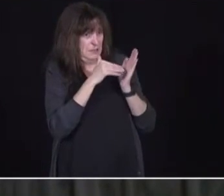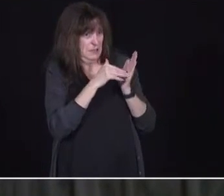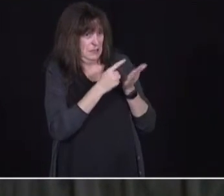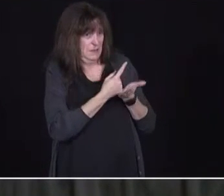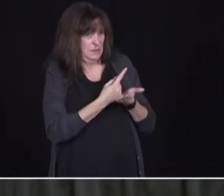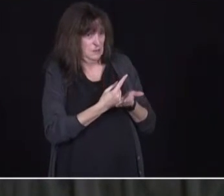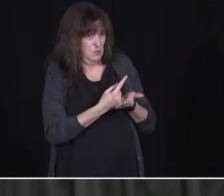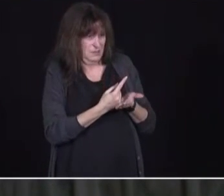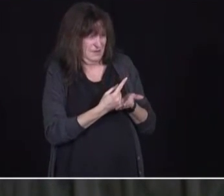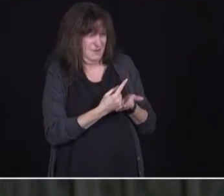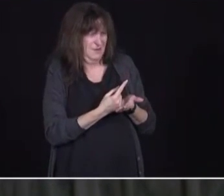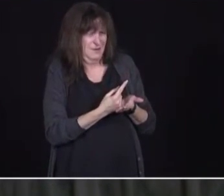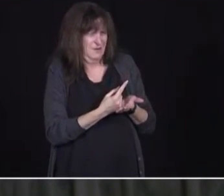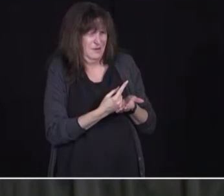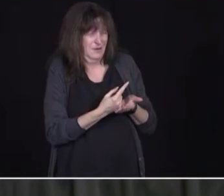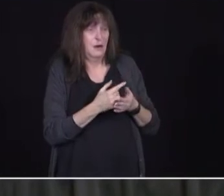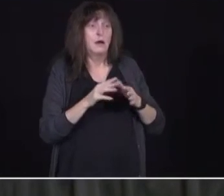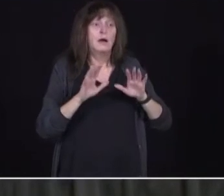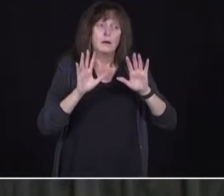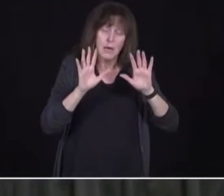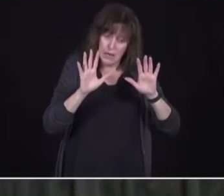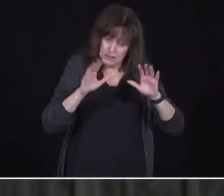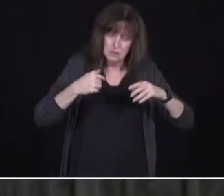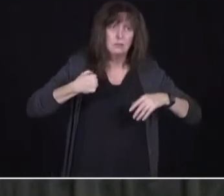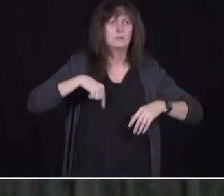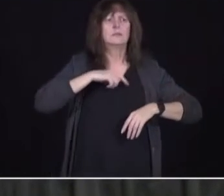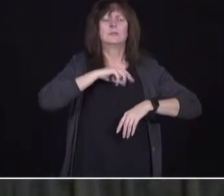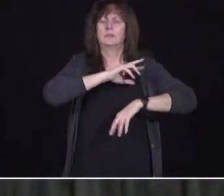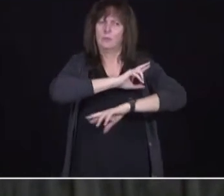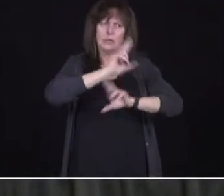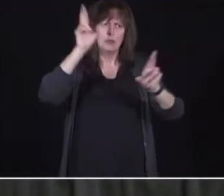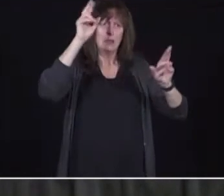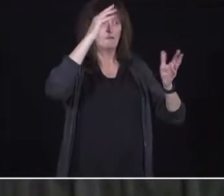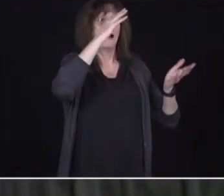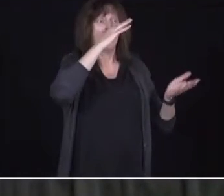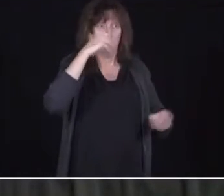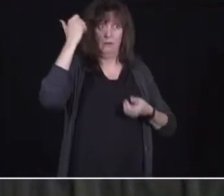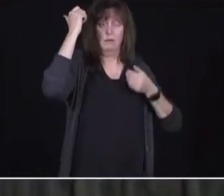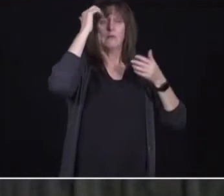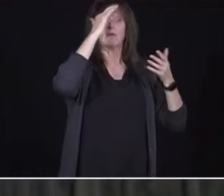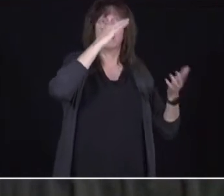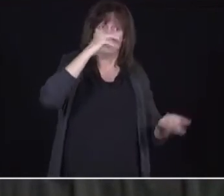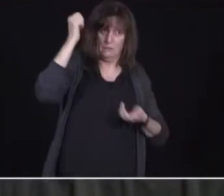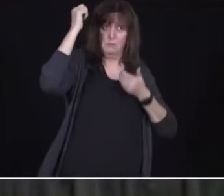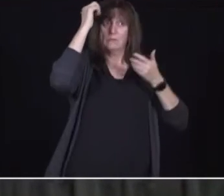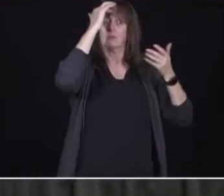Prime Minister. We aren't going to be getting the 20 million doses this week.